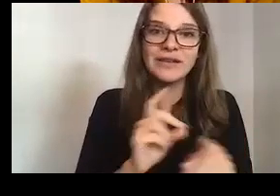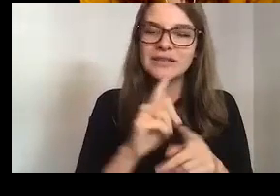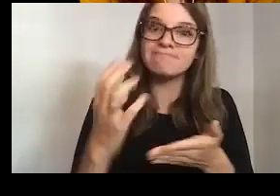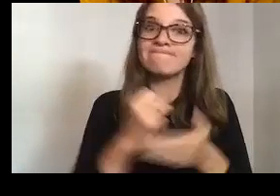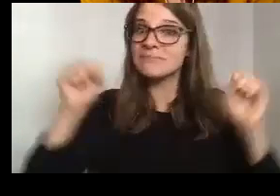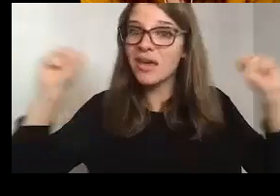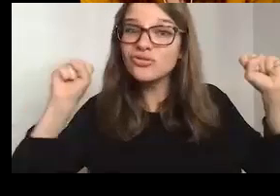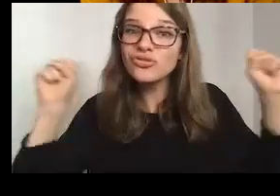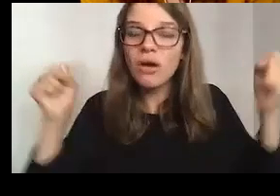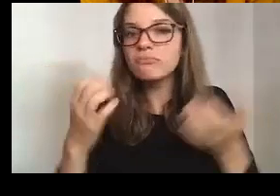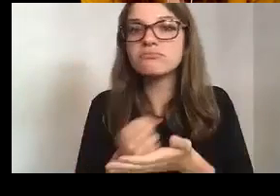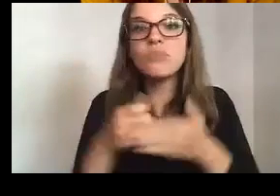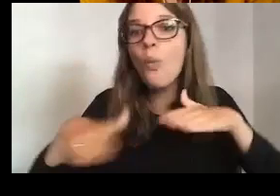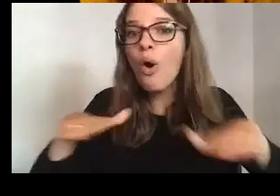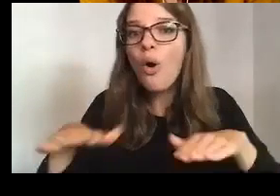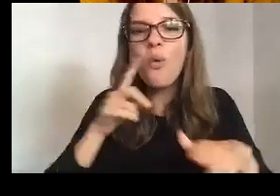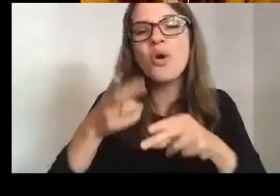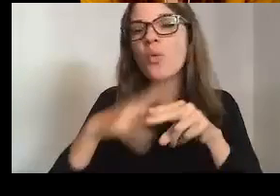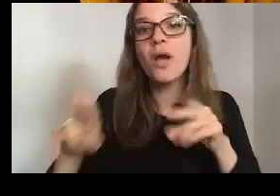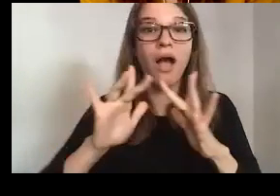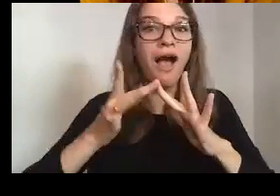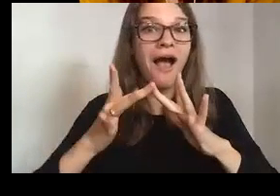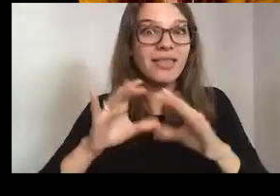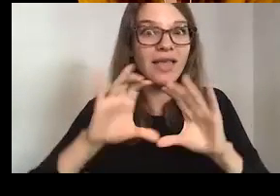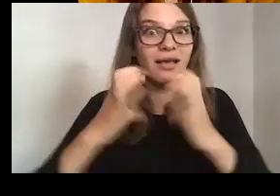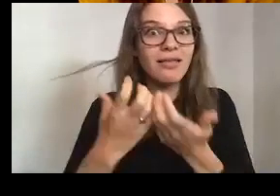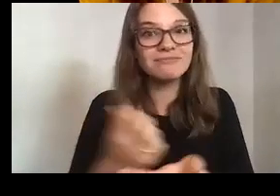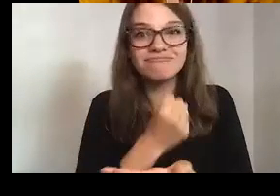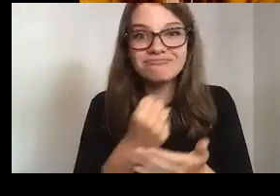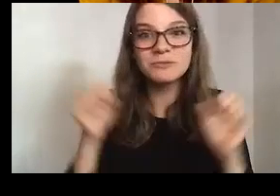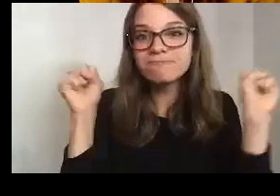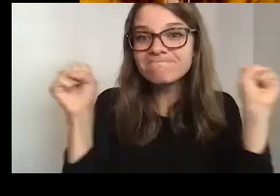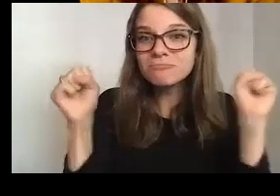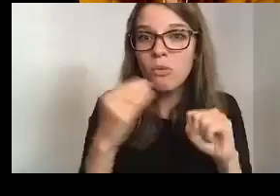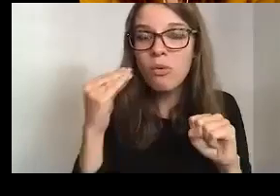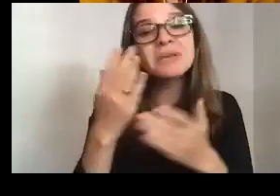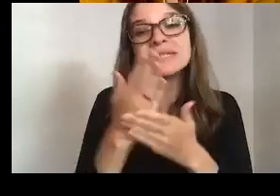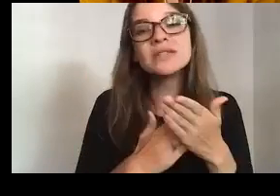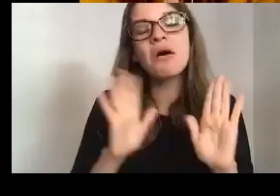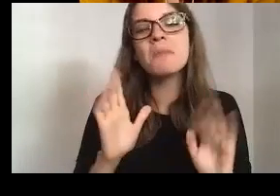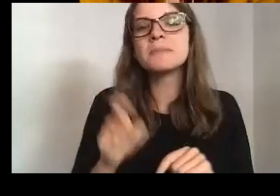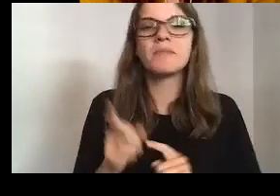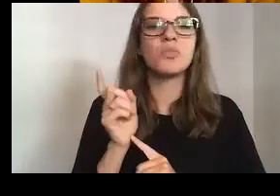going for a walk or doing a quick online class for some it's just taking that one to two minutes to